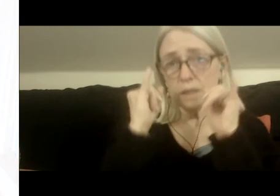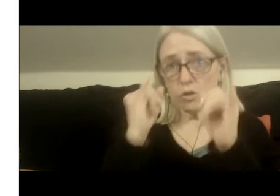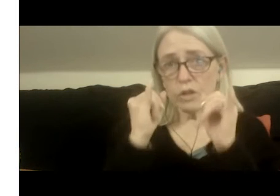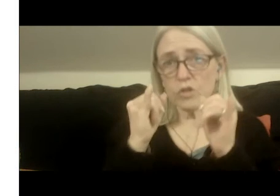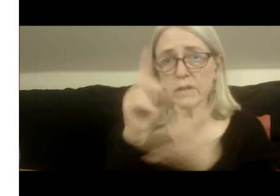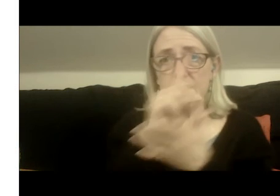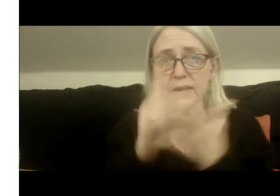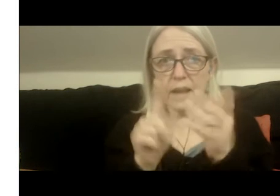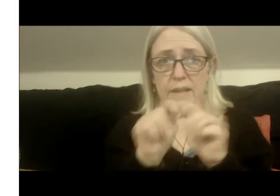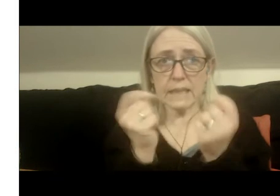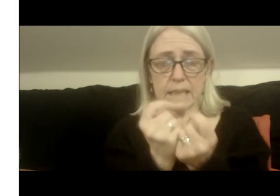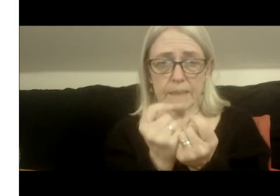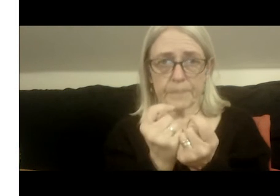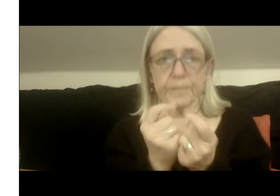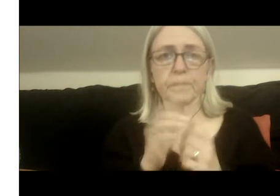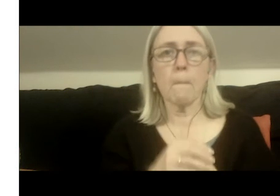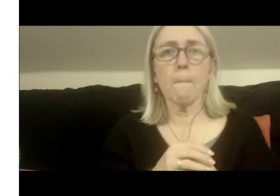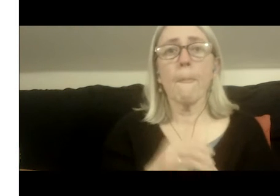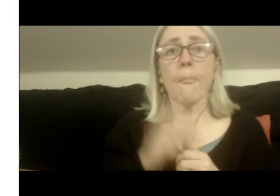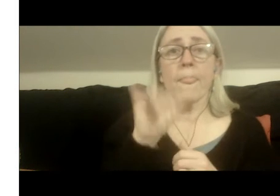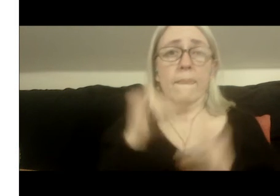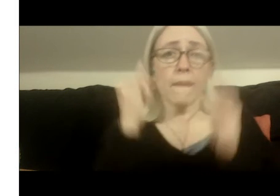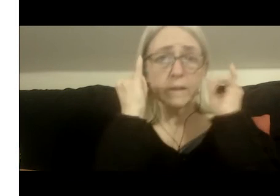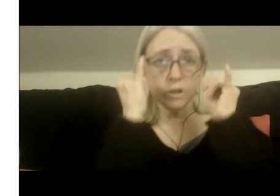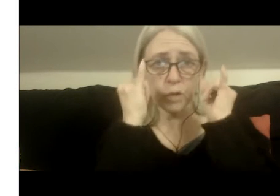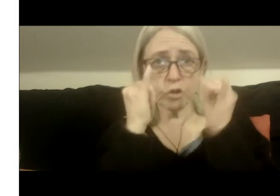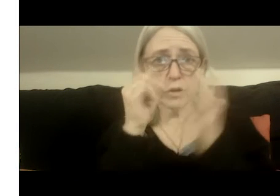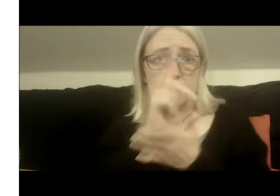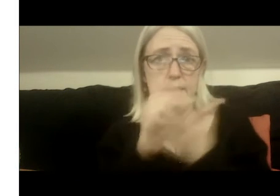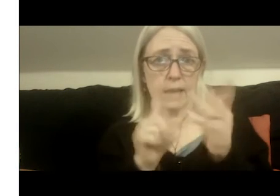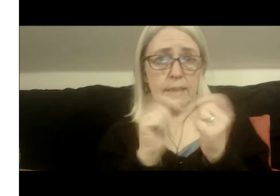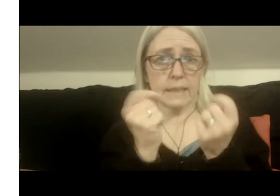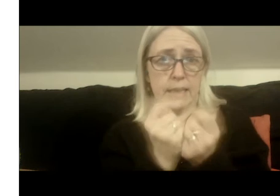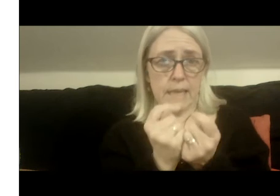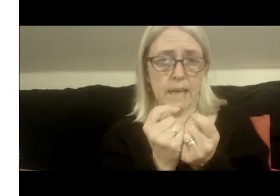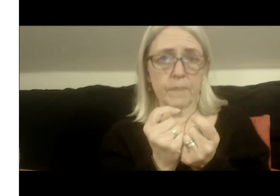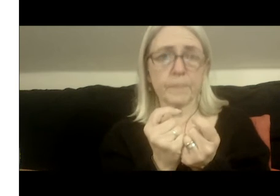The Instructional Design Team helped faculty make the switch to online instruction within two weeks.